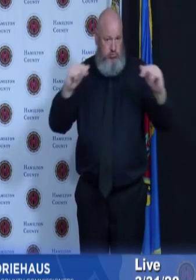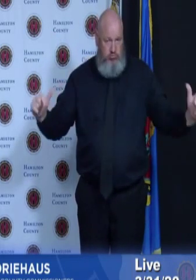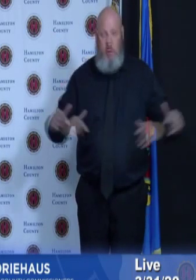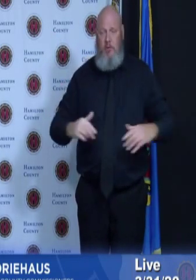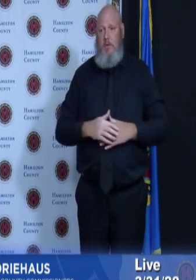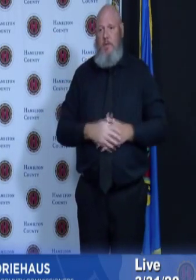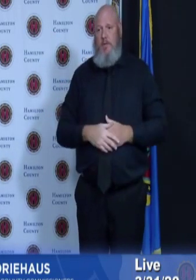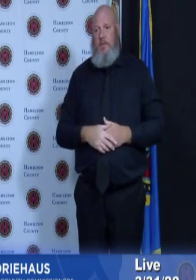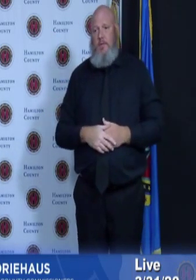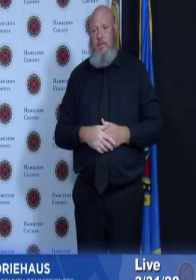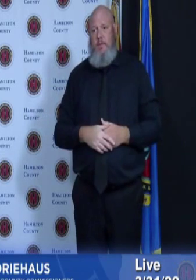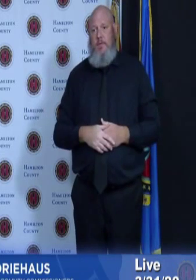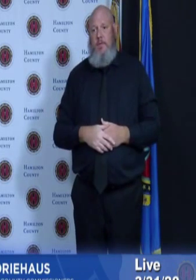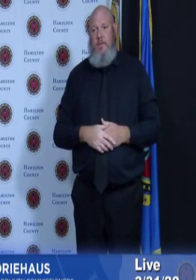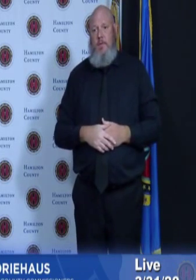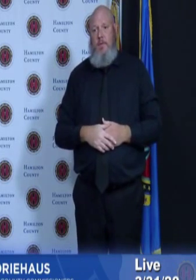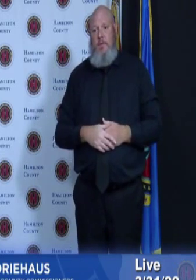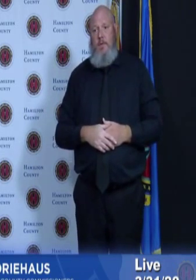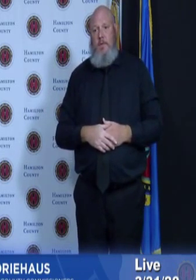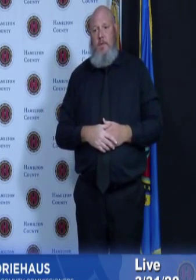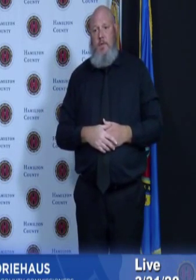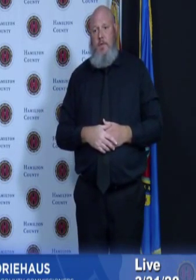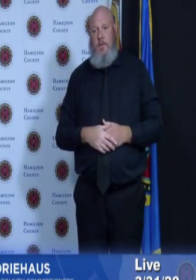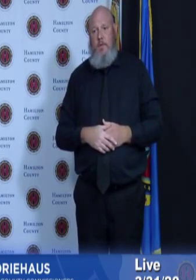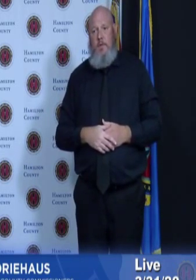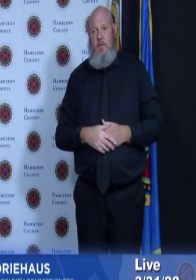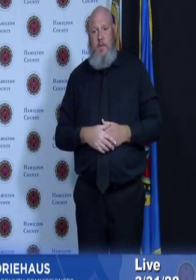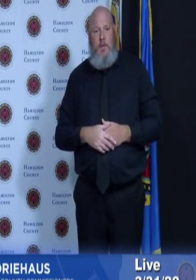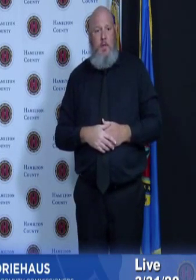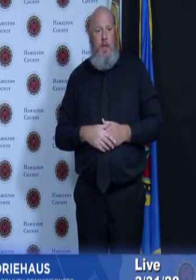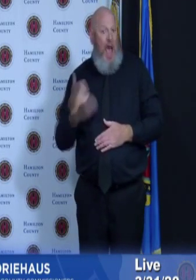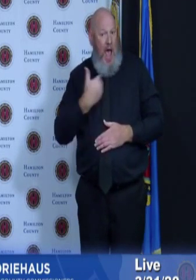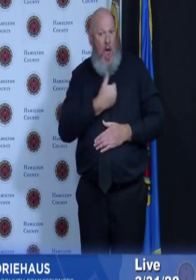disrupted there they're trying to do their best work and I applaud them for